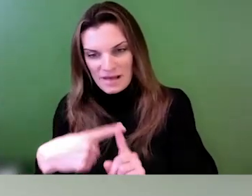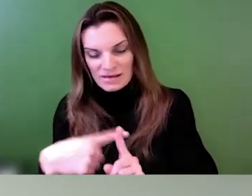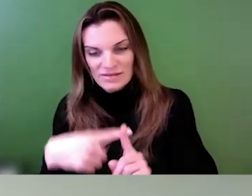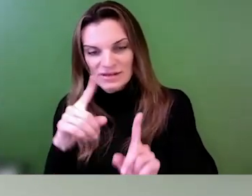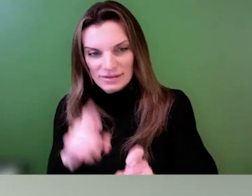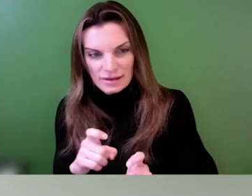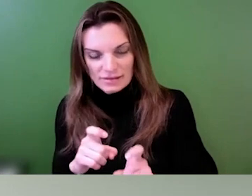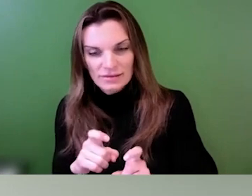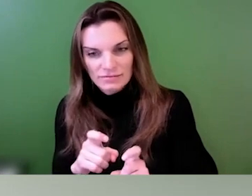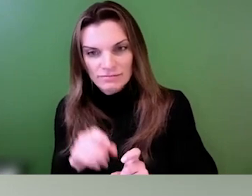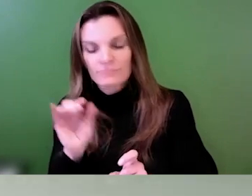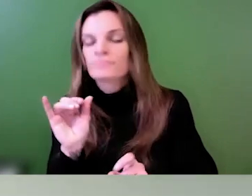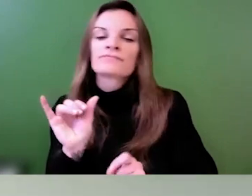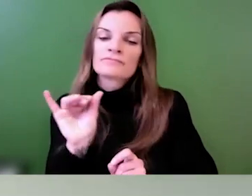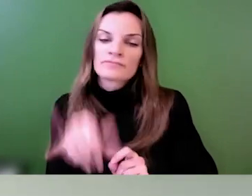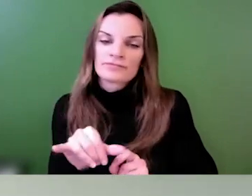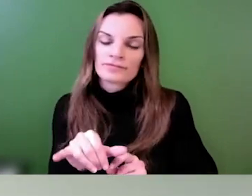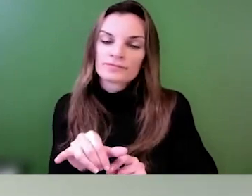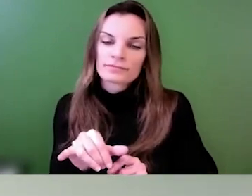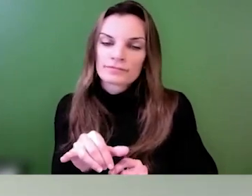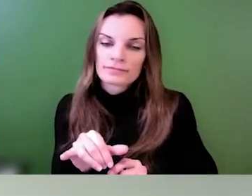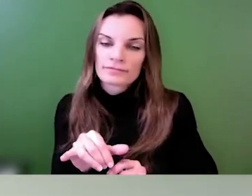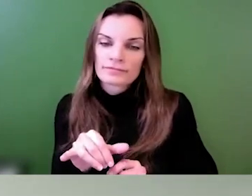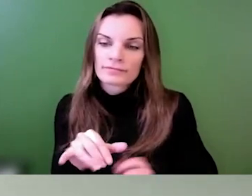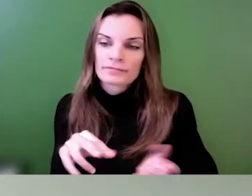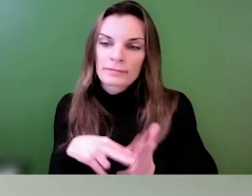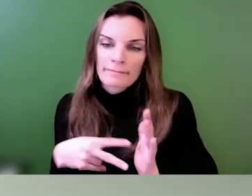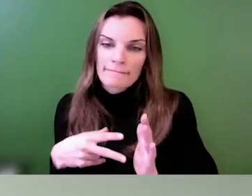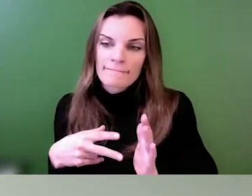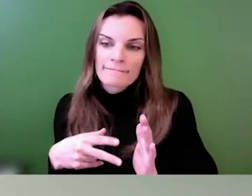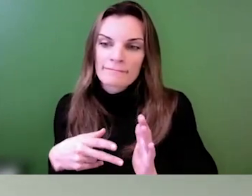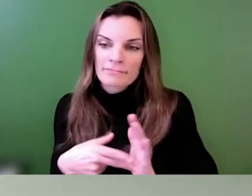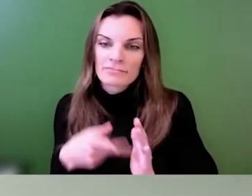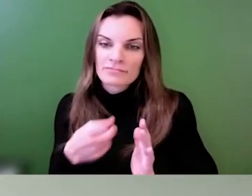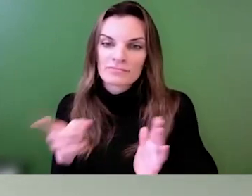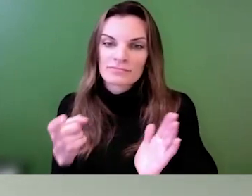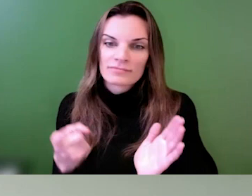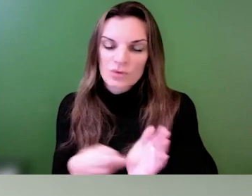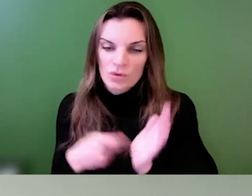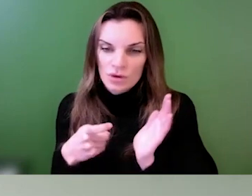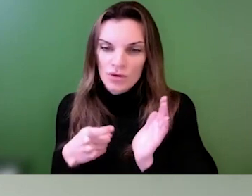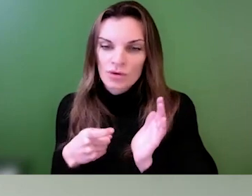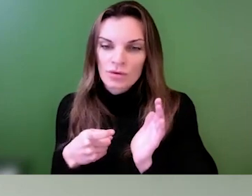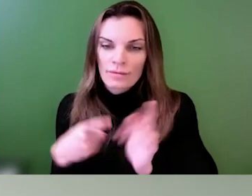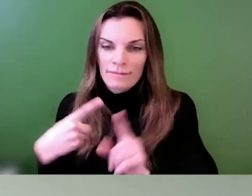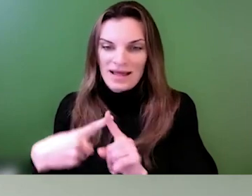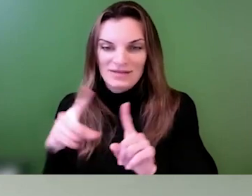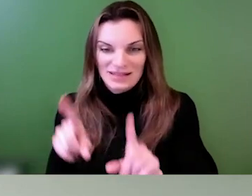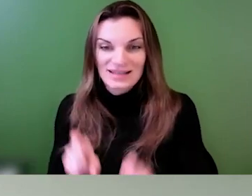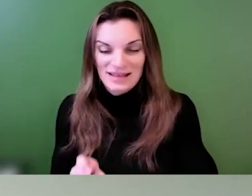positive COVID test. That part requiring a positive test to get